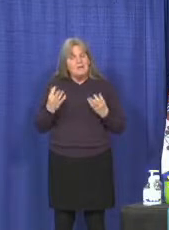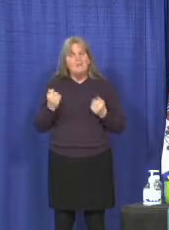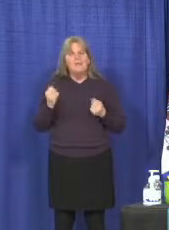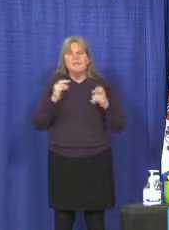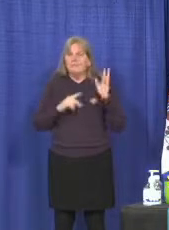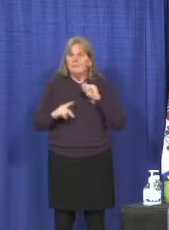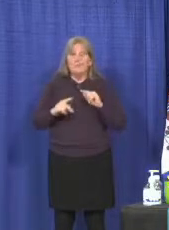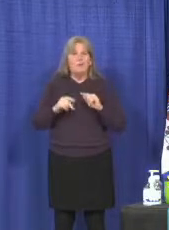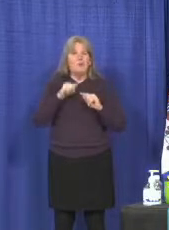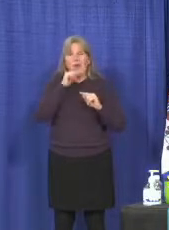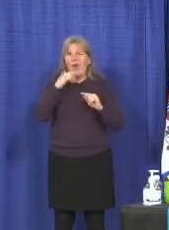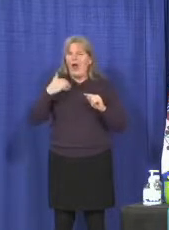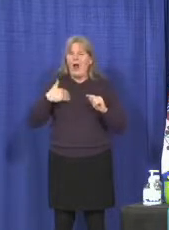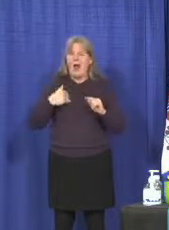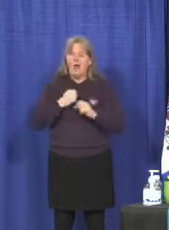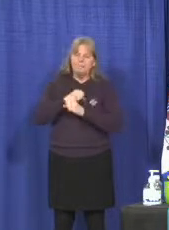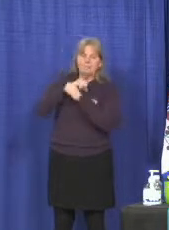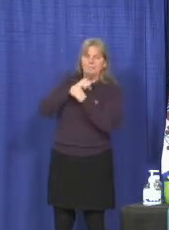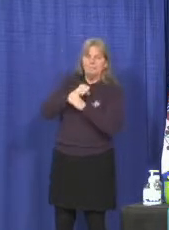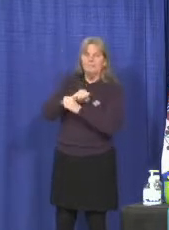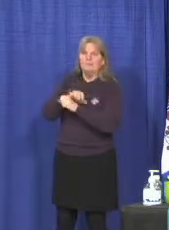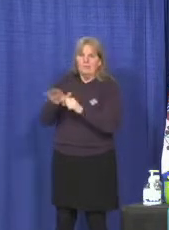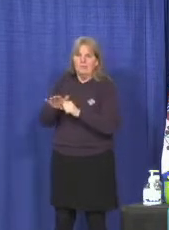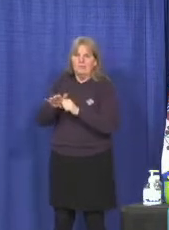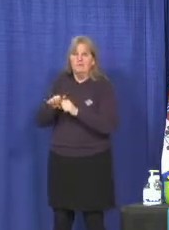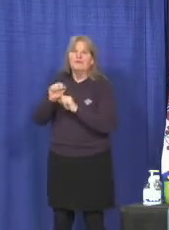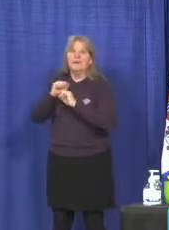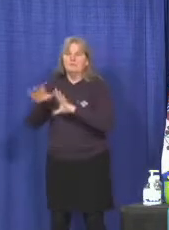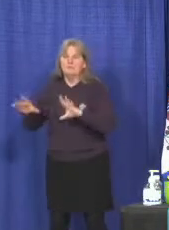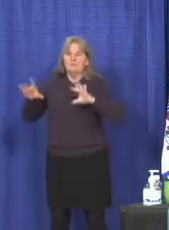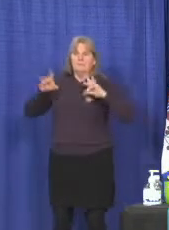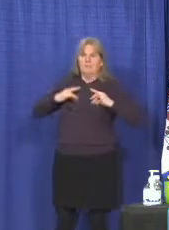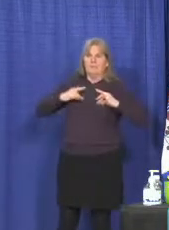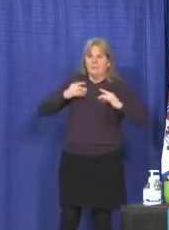Enough are not immune.